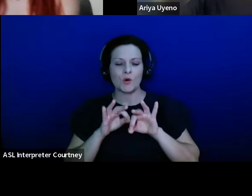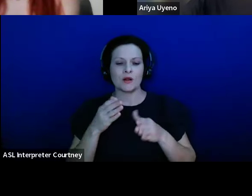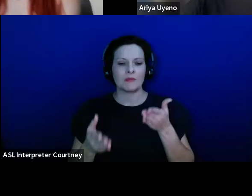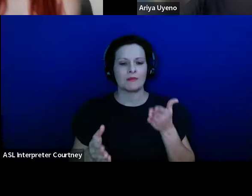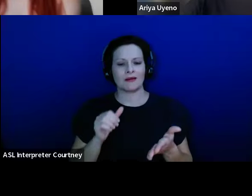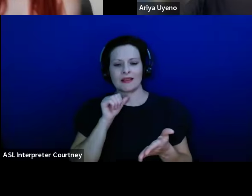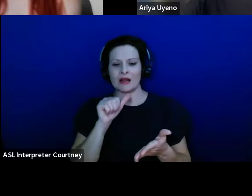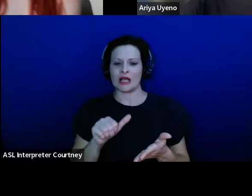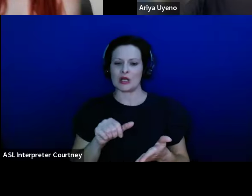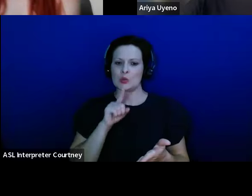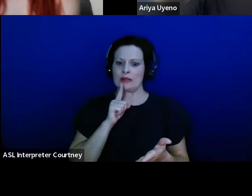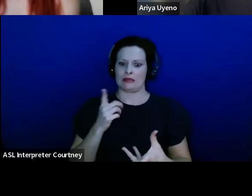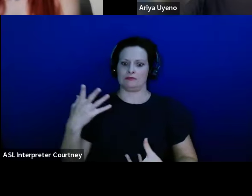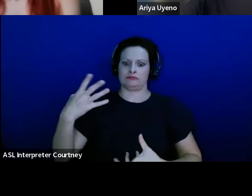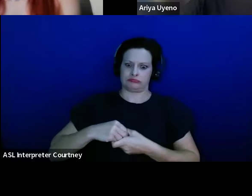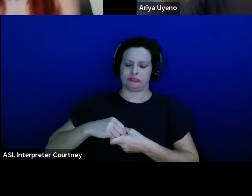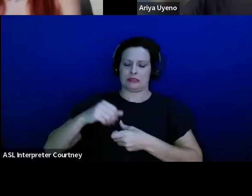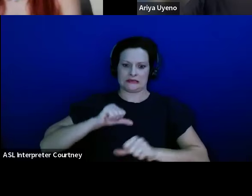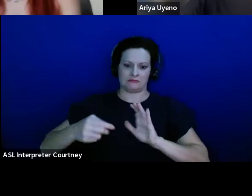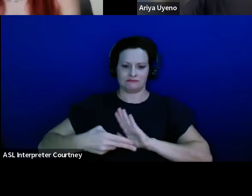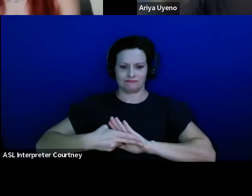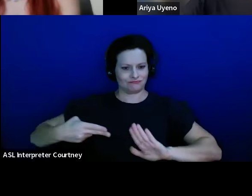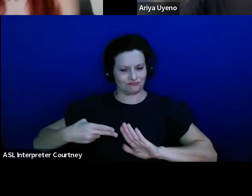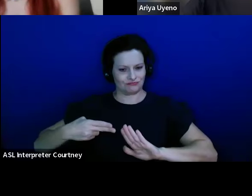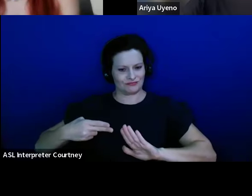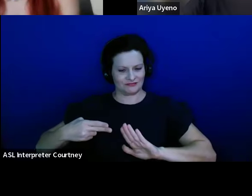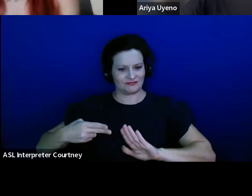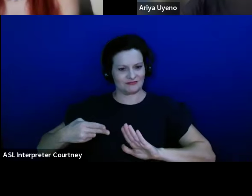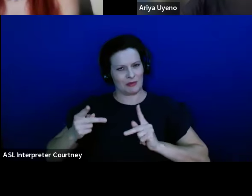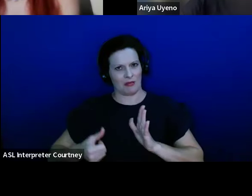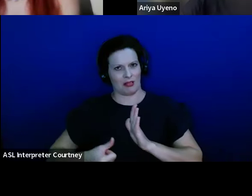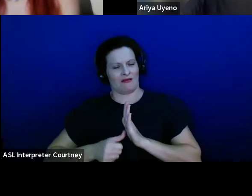hard science pieces that people are wanting to drive home when you're thinking about STEM.